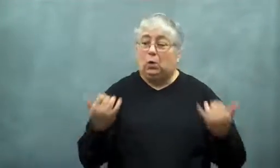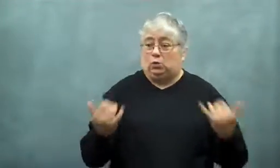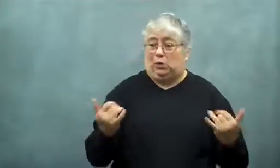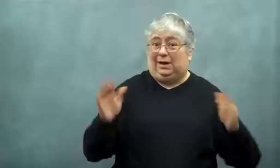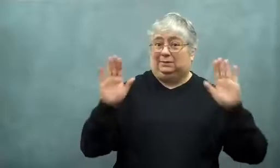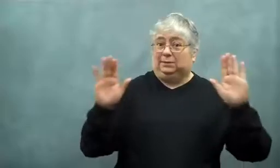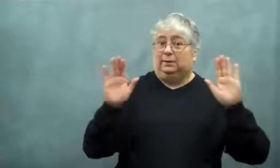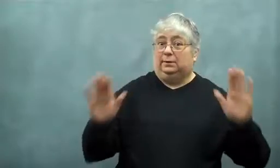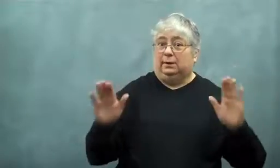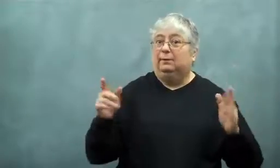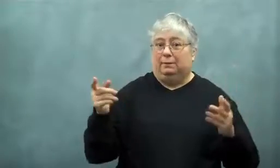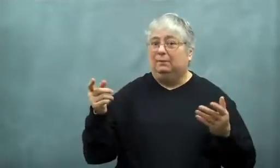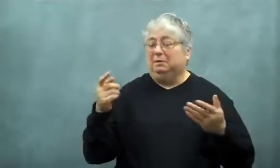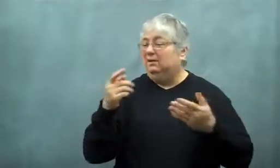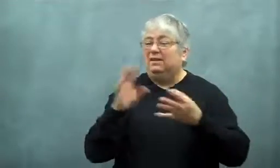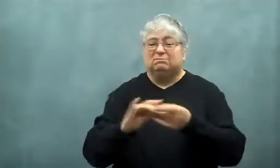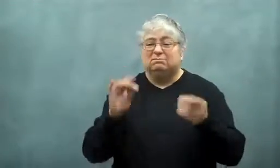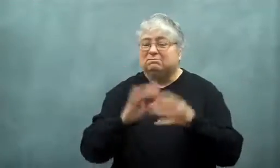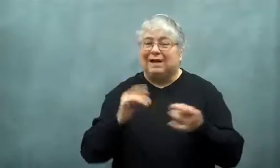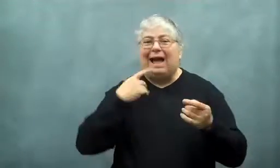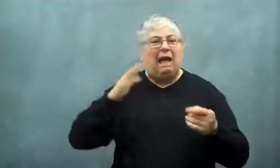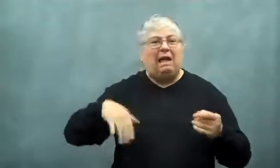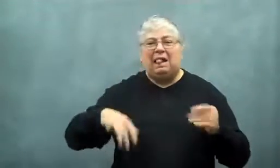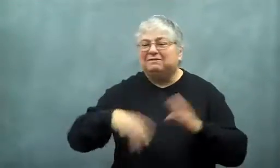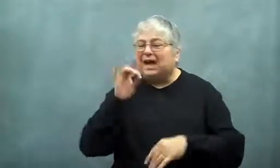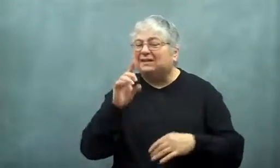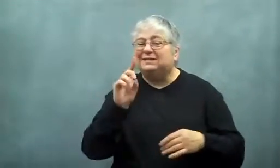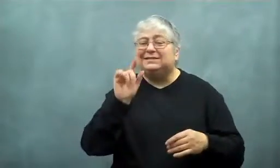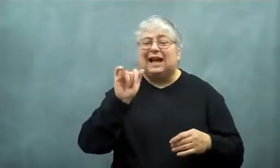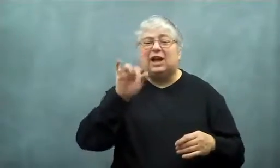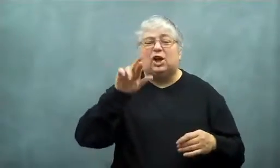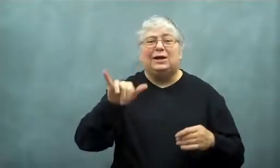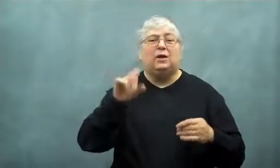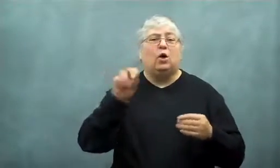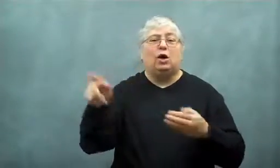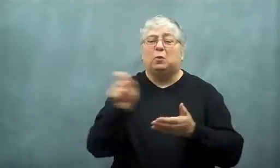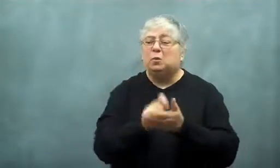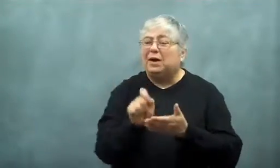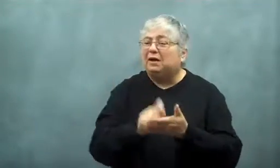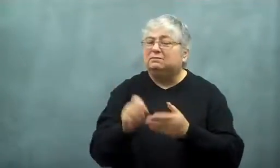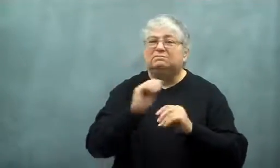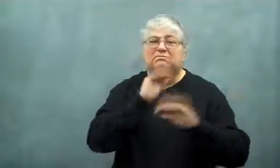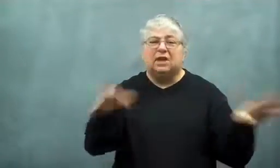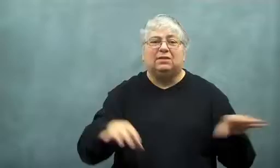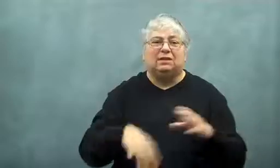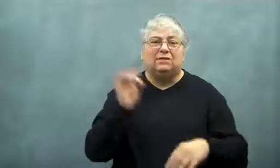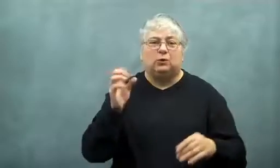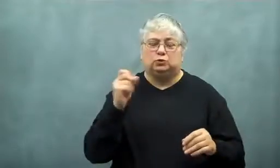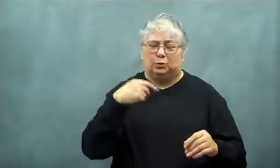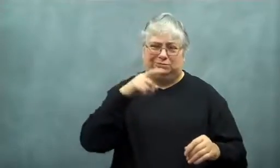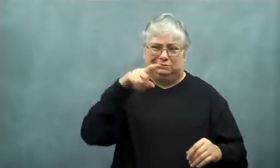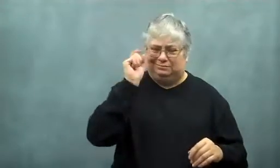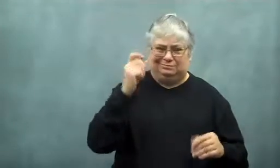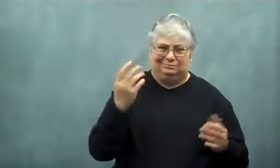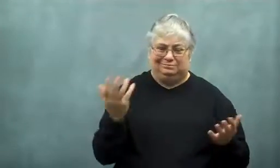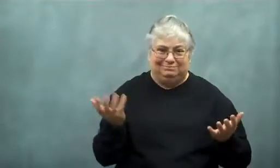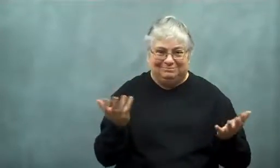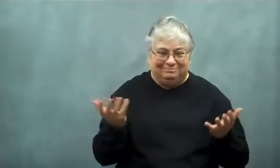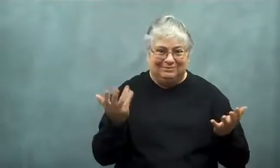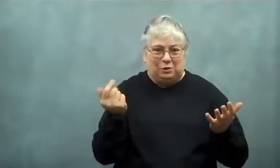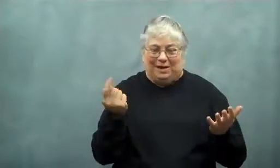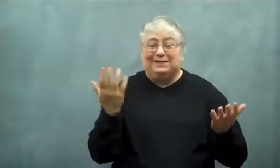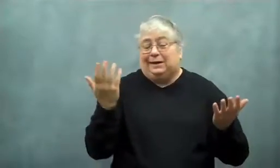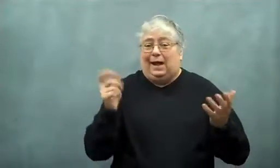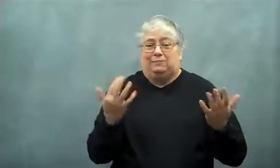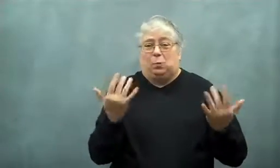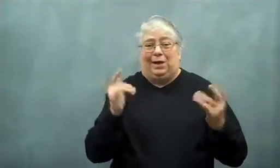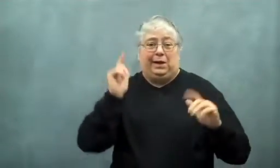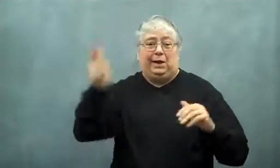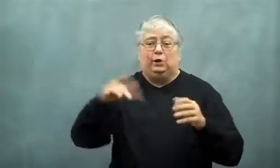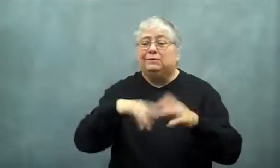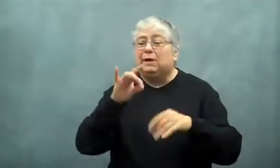Today, Sunday, they said no diaries or writings from Lanza were found,